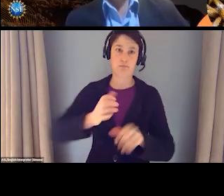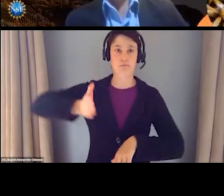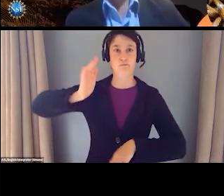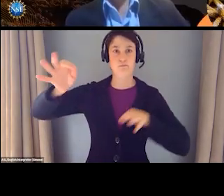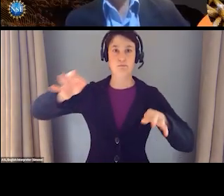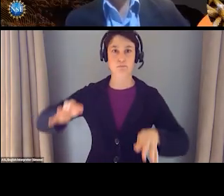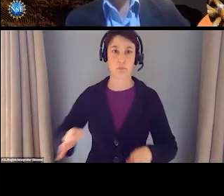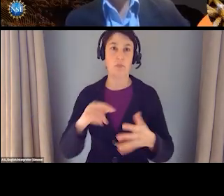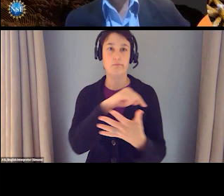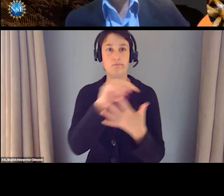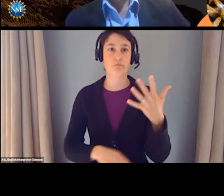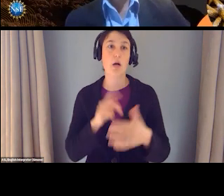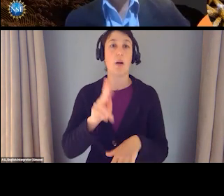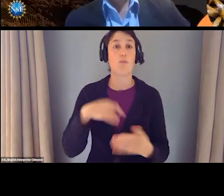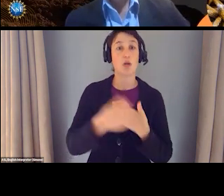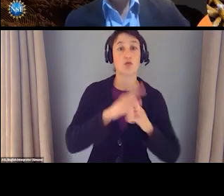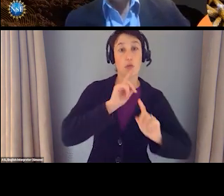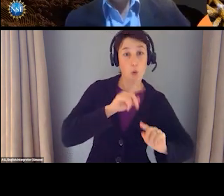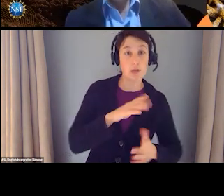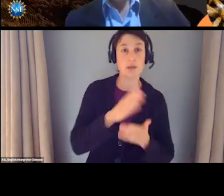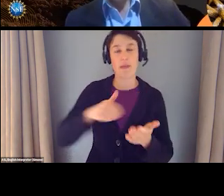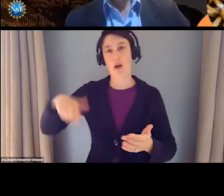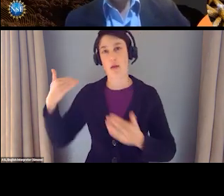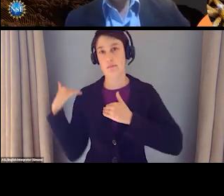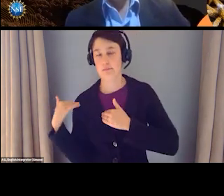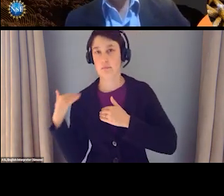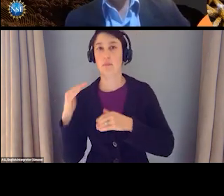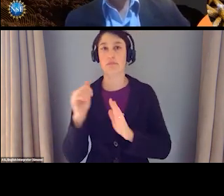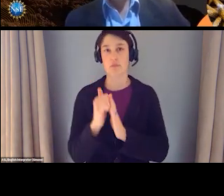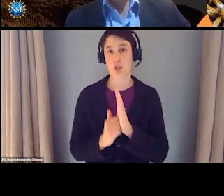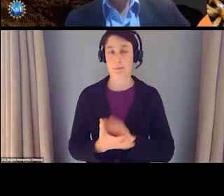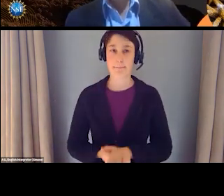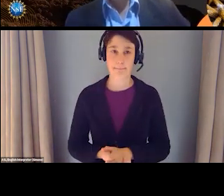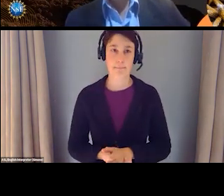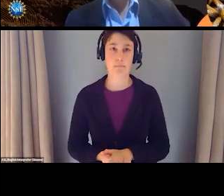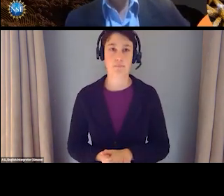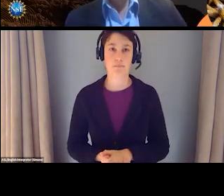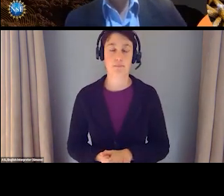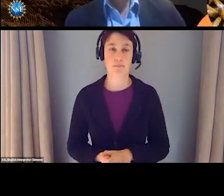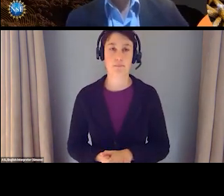of the other things that are on the agenda. Let's talk about project reports.